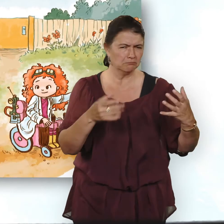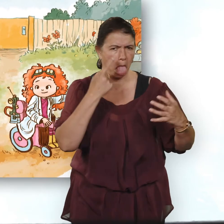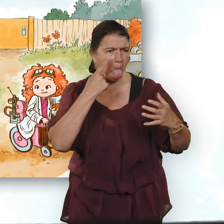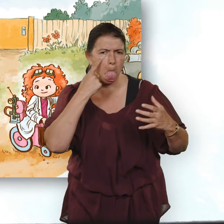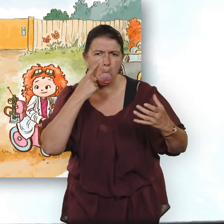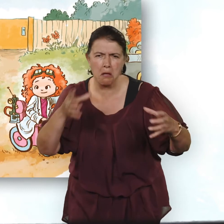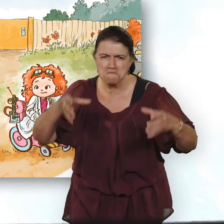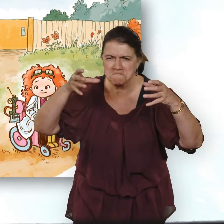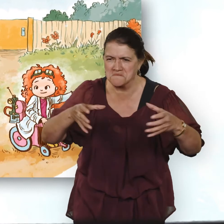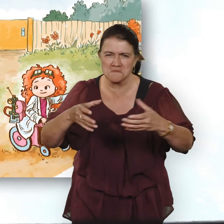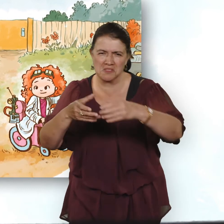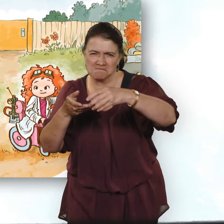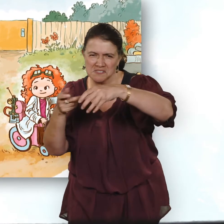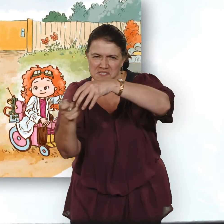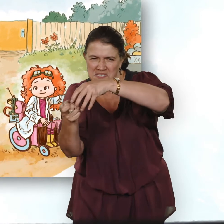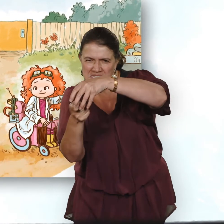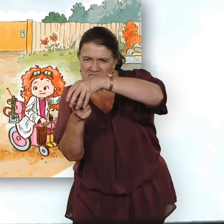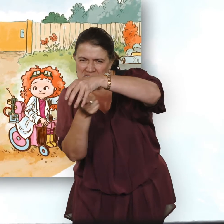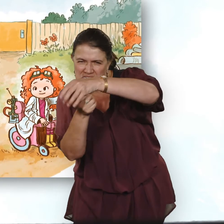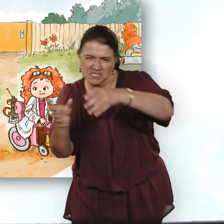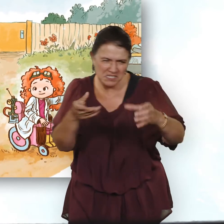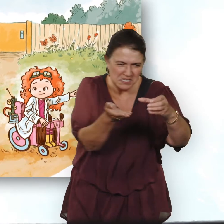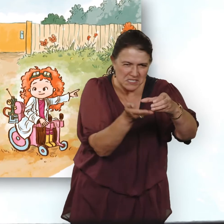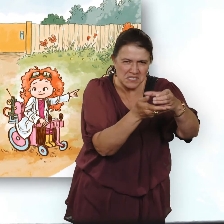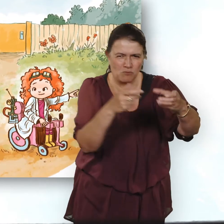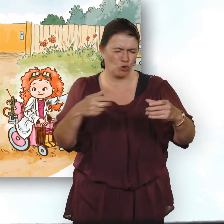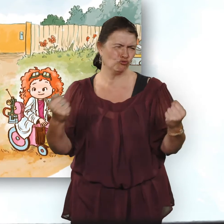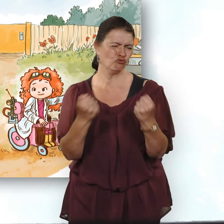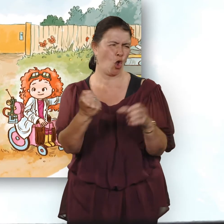The two inventors found some pipes that were the right size. They stuck them all together